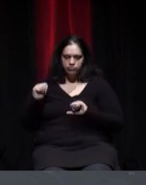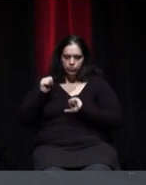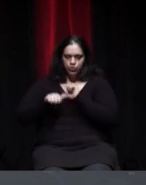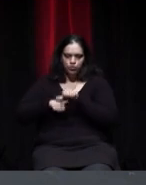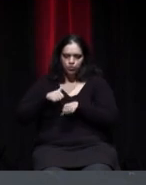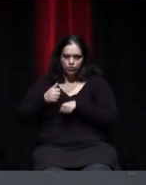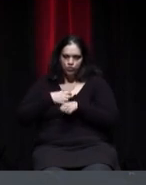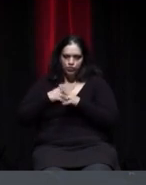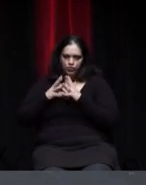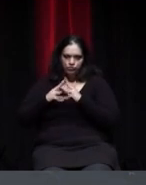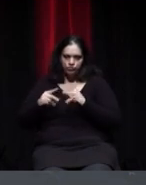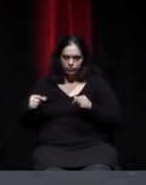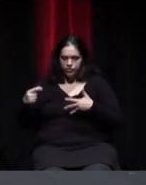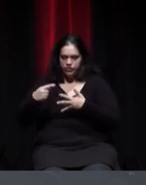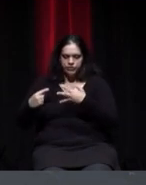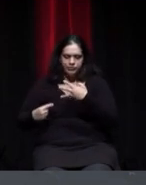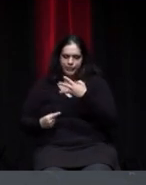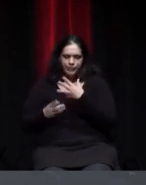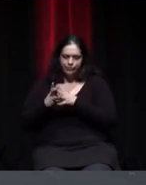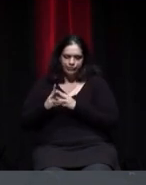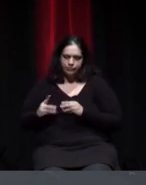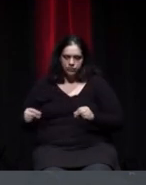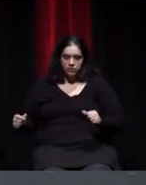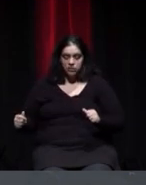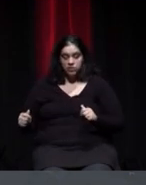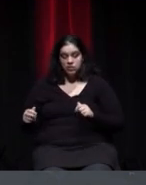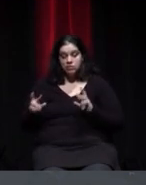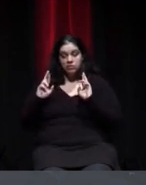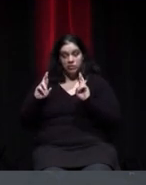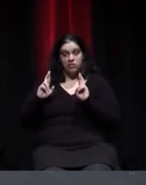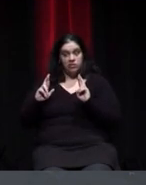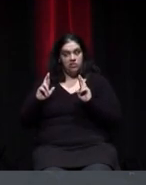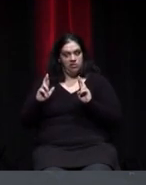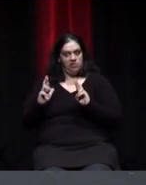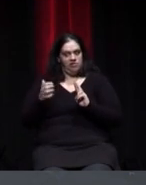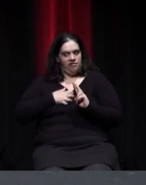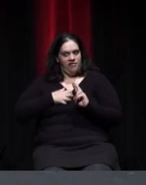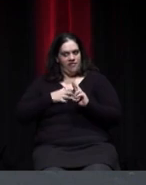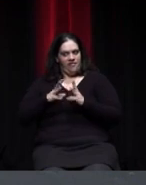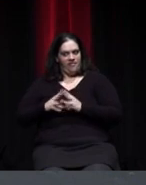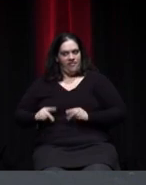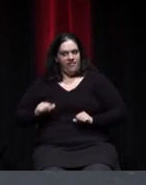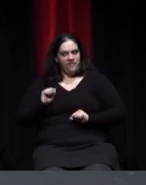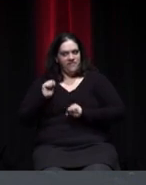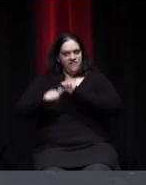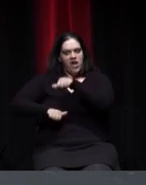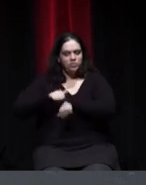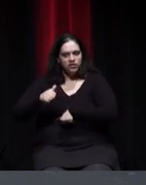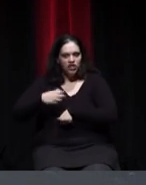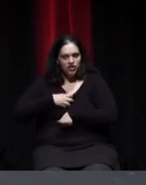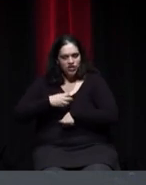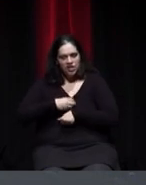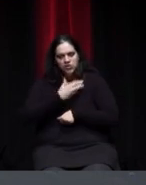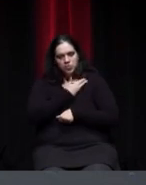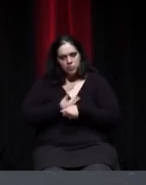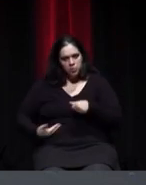and there's a great expectation that there'll be a transformation of the public debate and of those instances